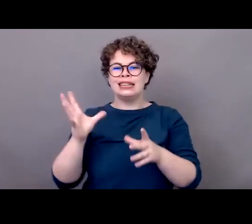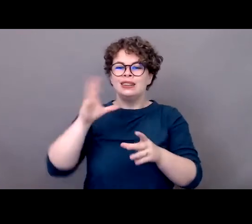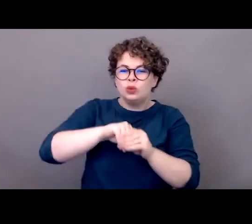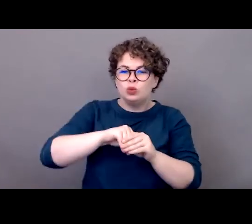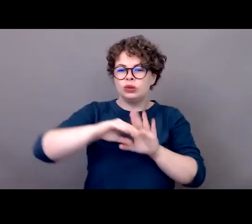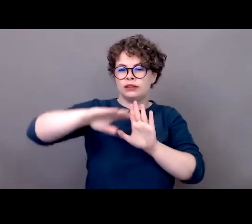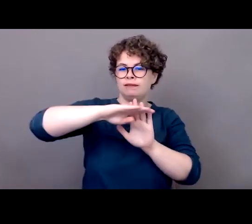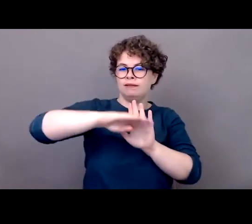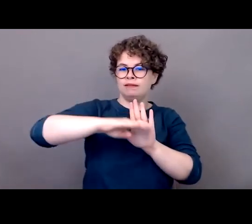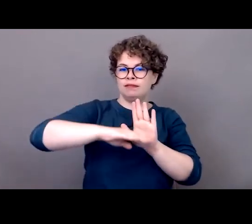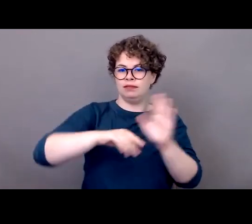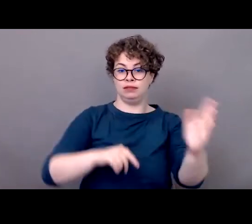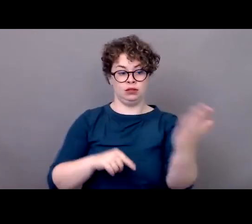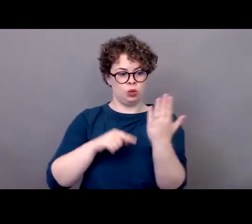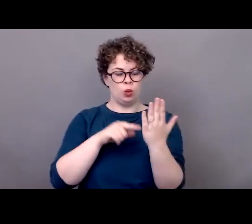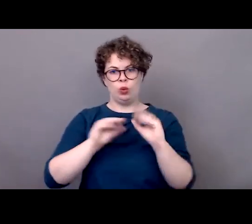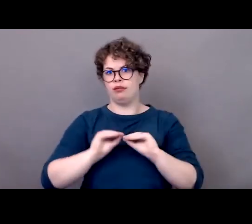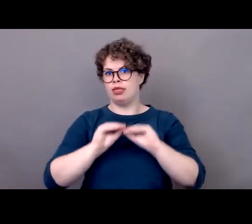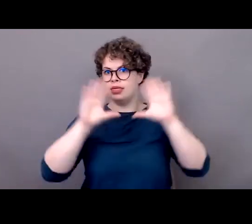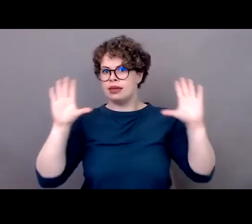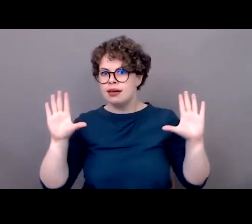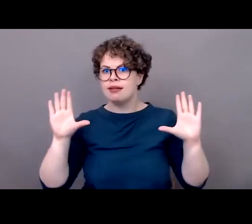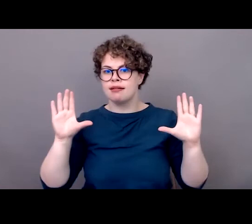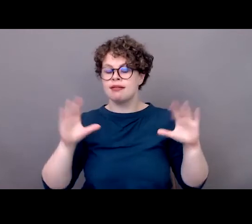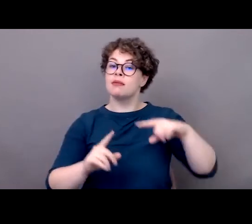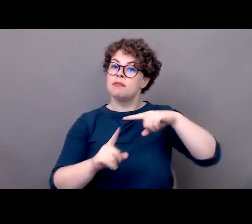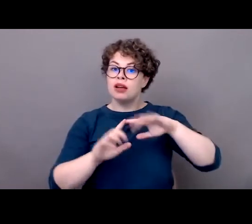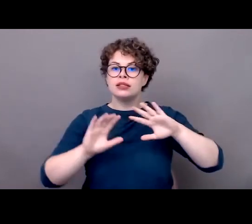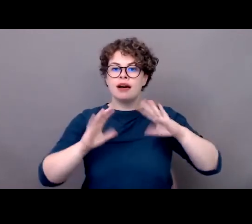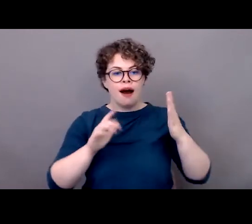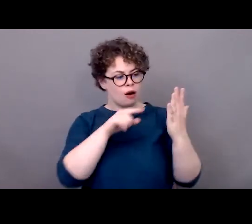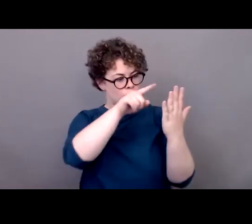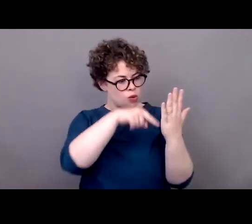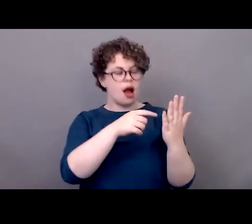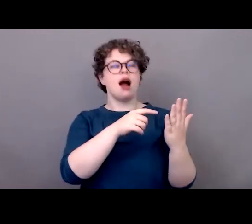very good guidance on how to conduct focus group discussions or key informant interviews,